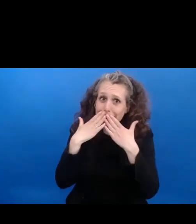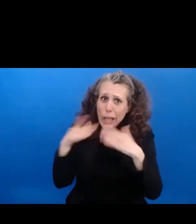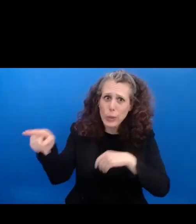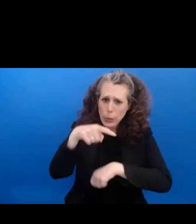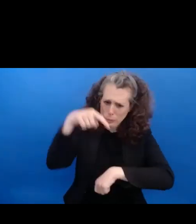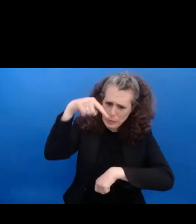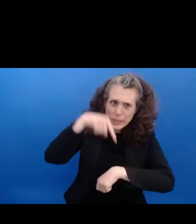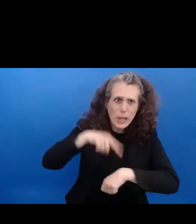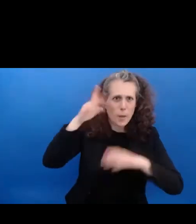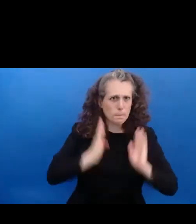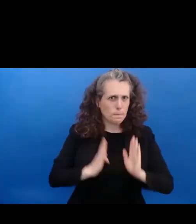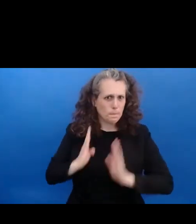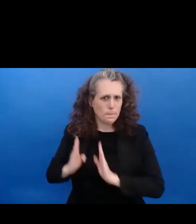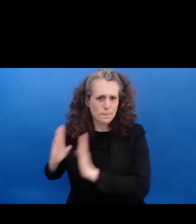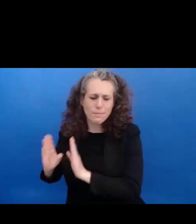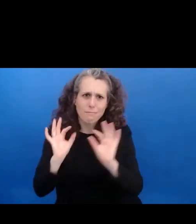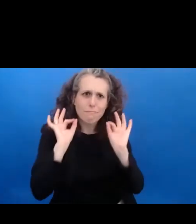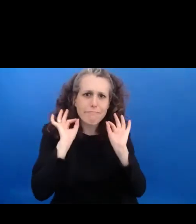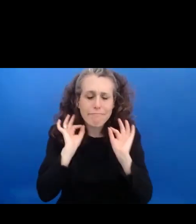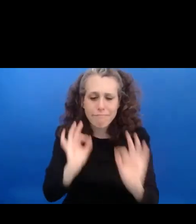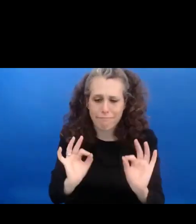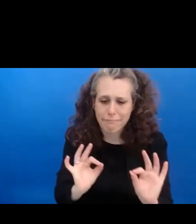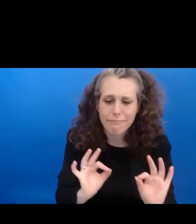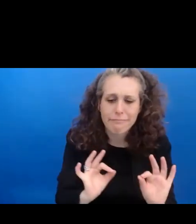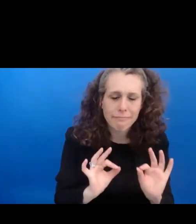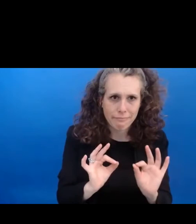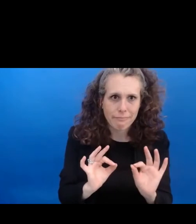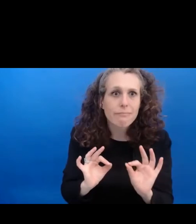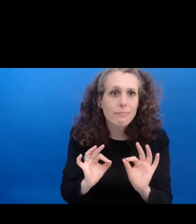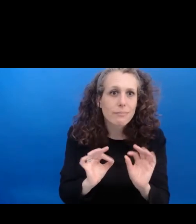with the prayer with the presentation and with the wonderful uh recommendations you shared